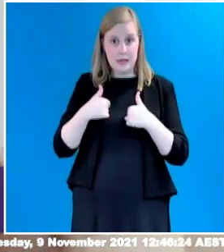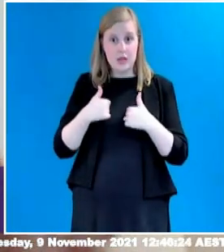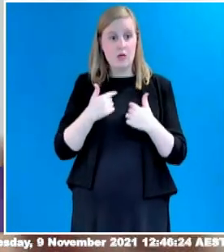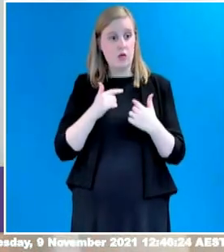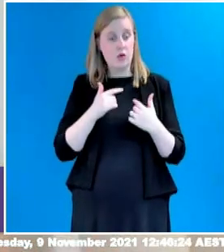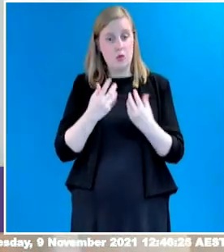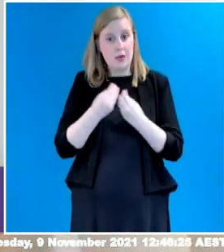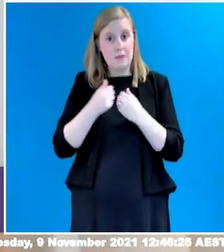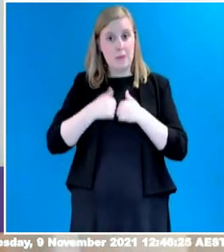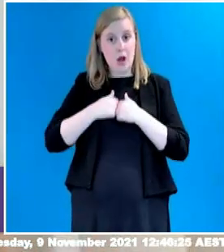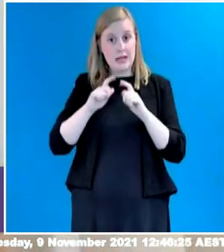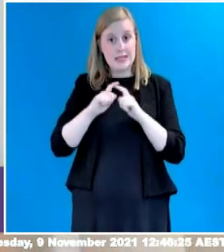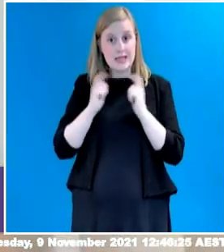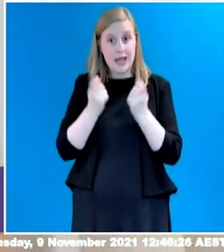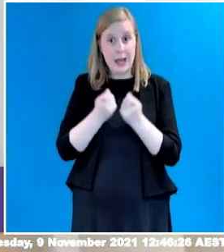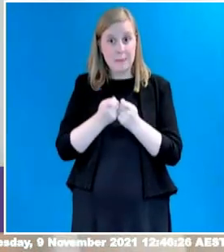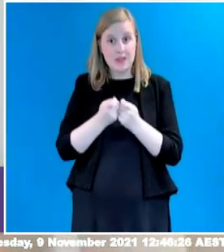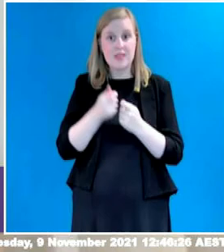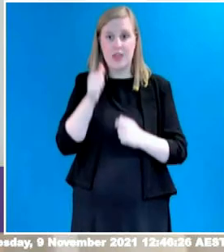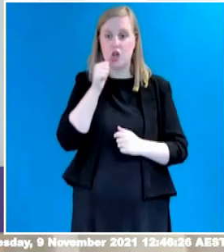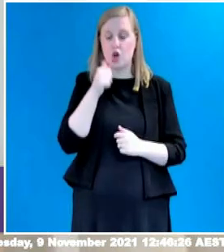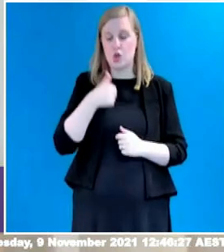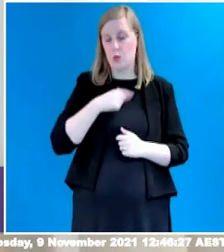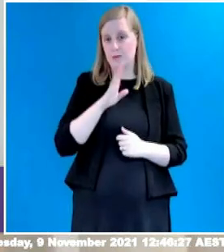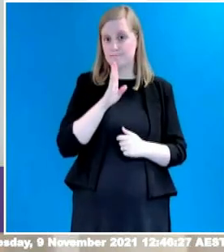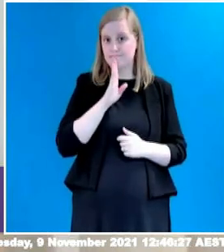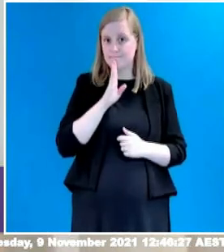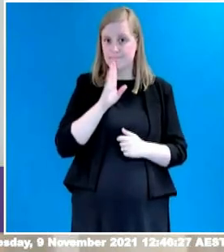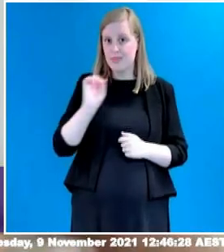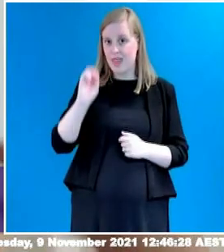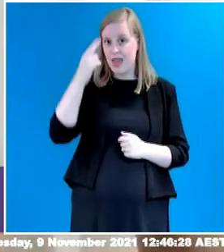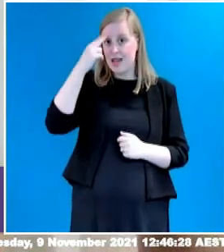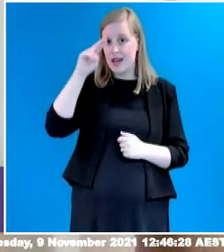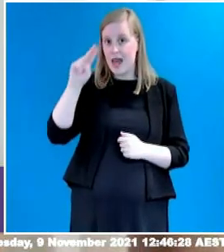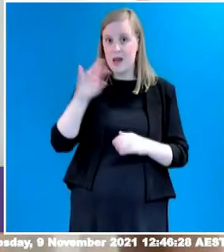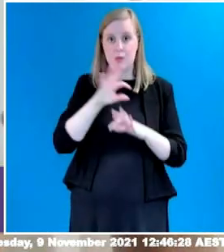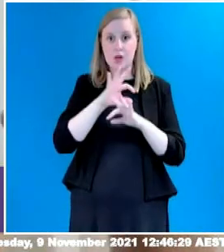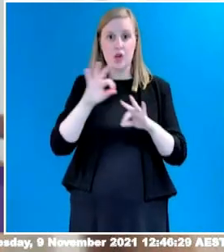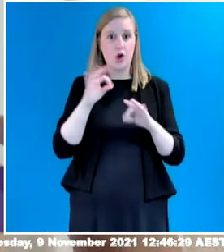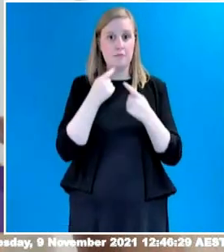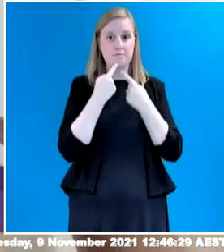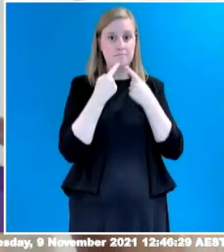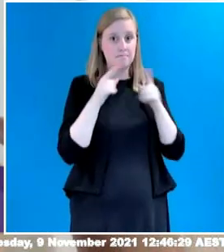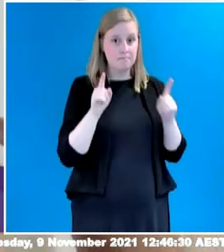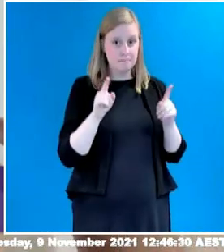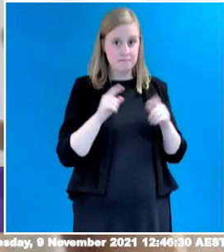understand we are discreet with this information. I will also mention, we have a way of checking with our members when they